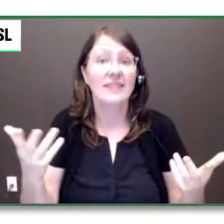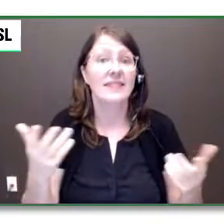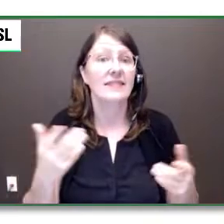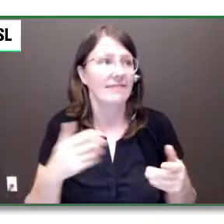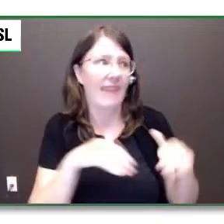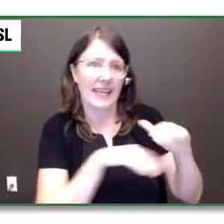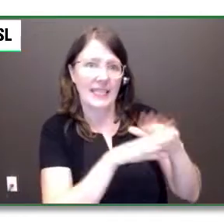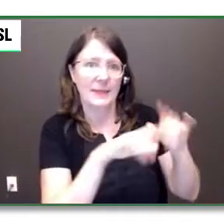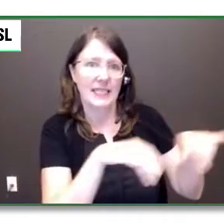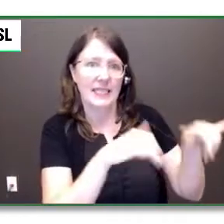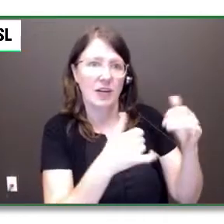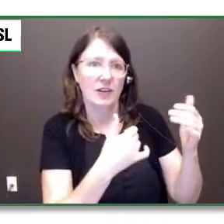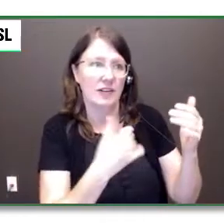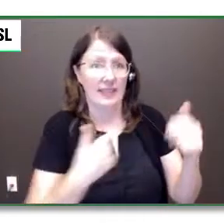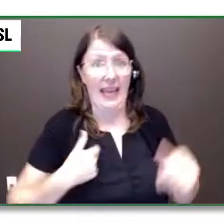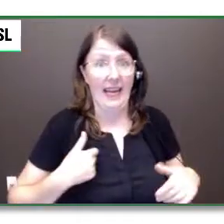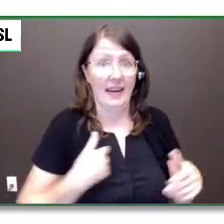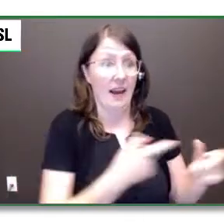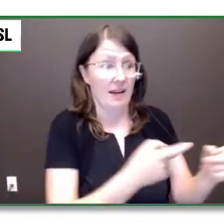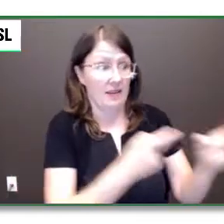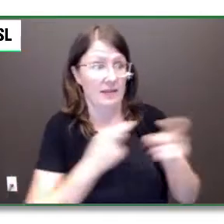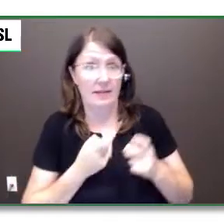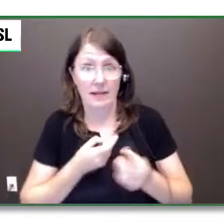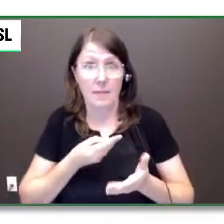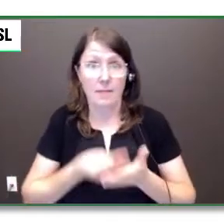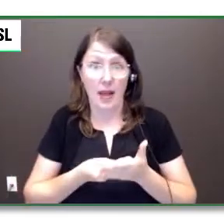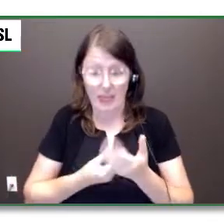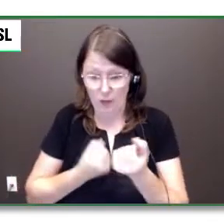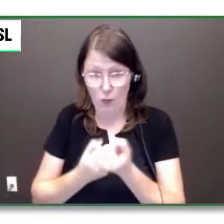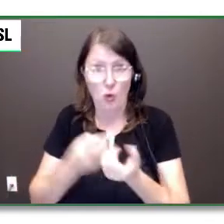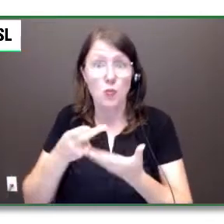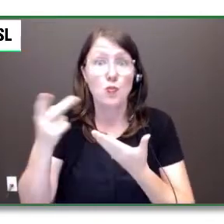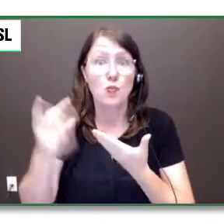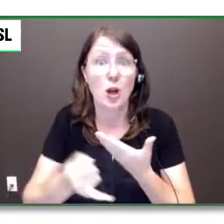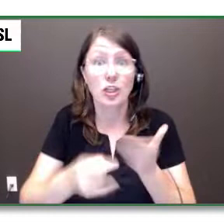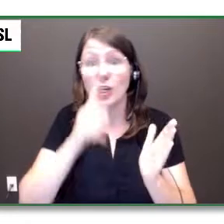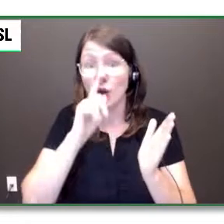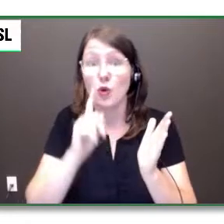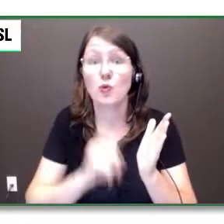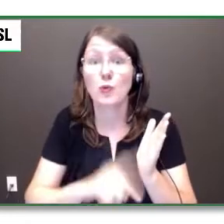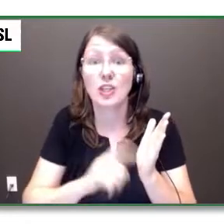Standards Canada that focuses on informing national park standards, in